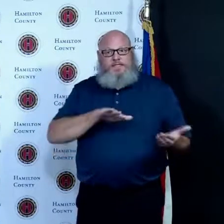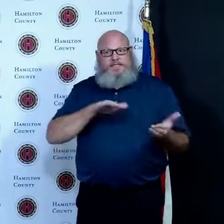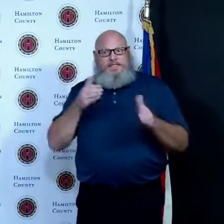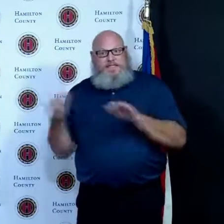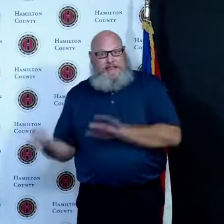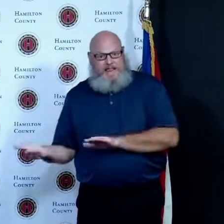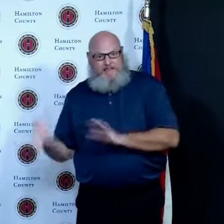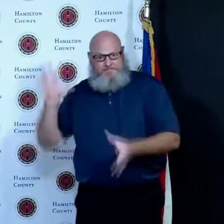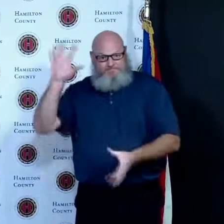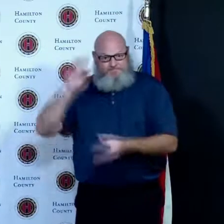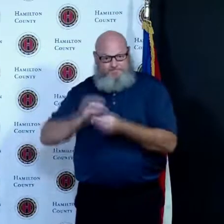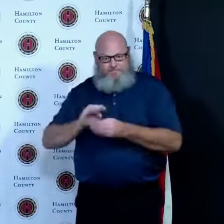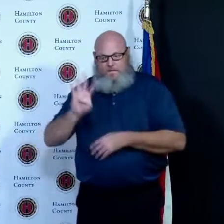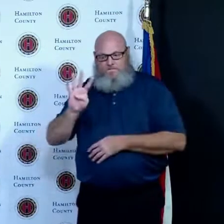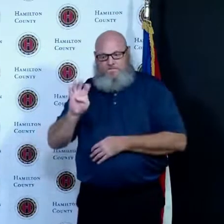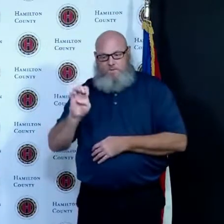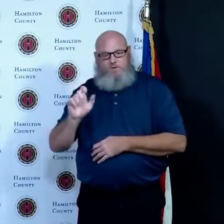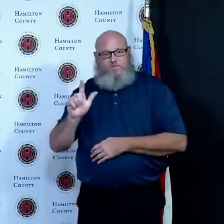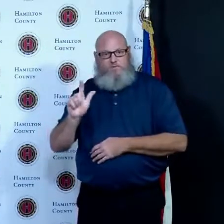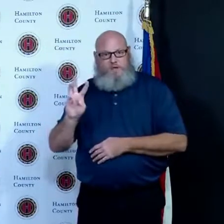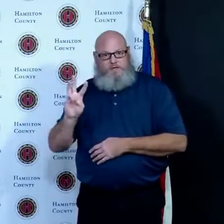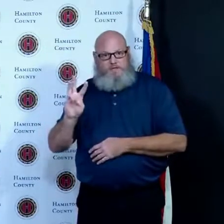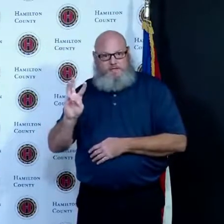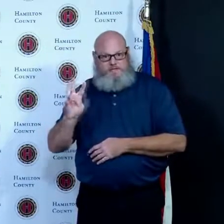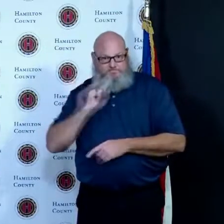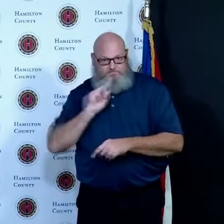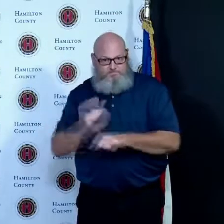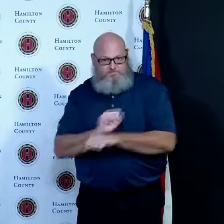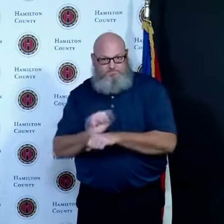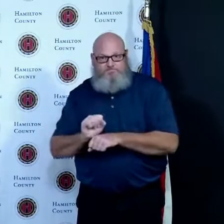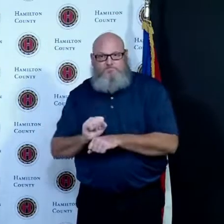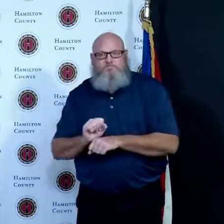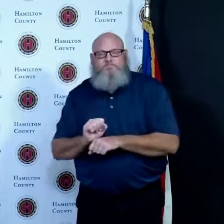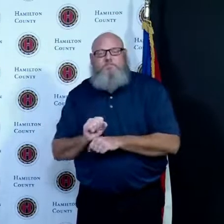so today we have Greg Kesterman the Commissioner of Public Health here in Hamilton